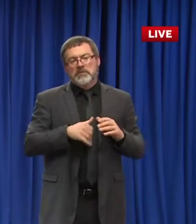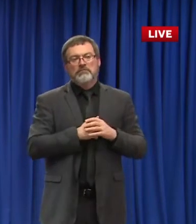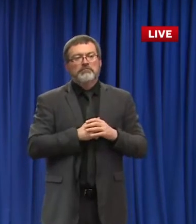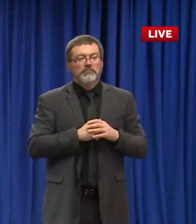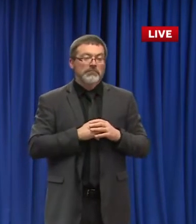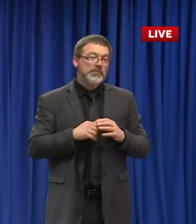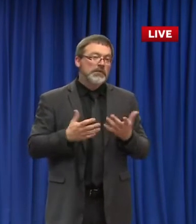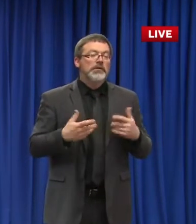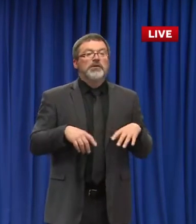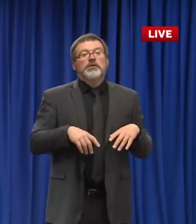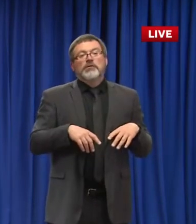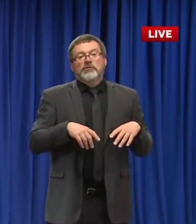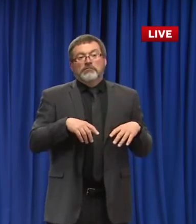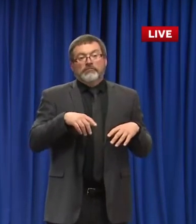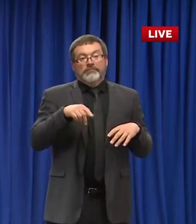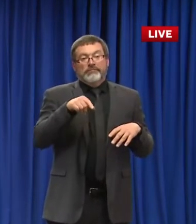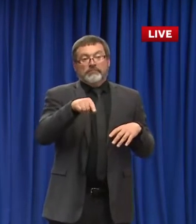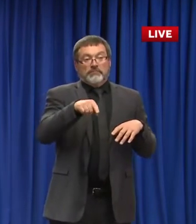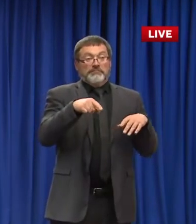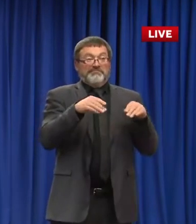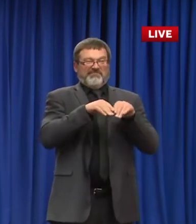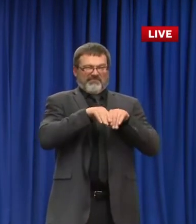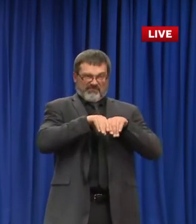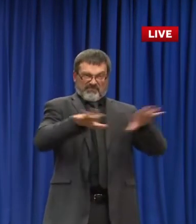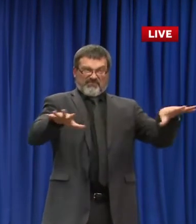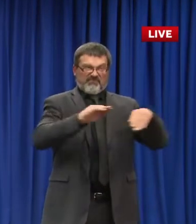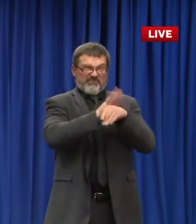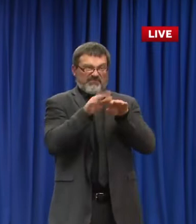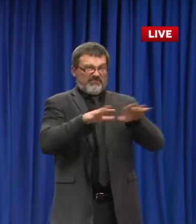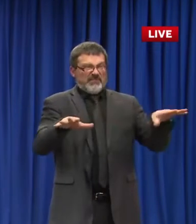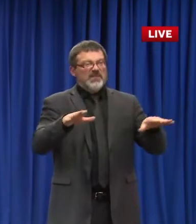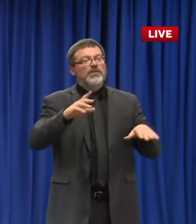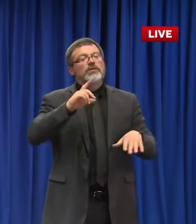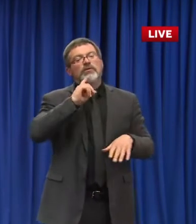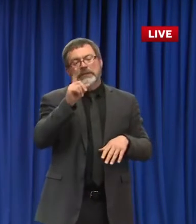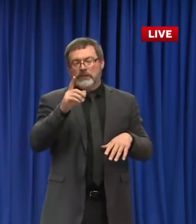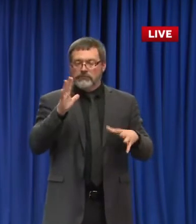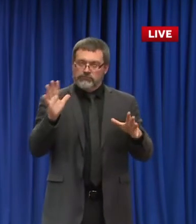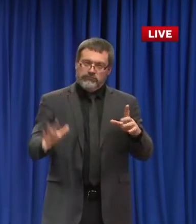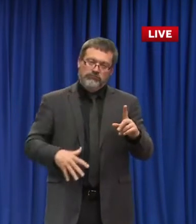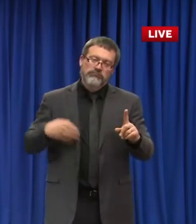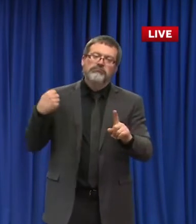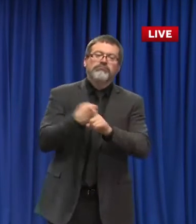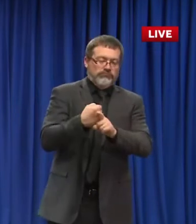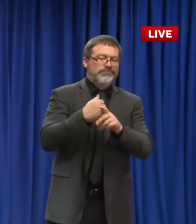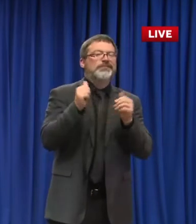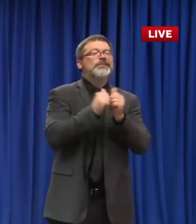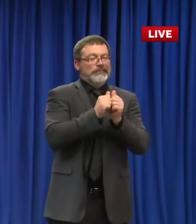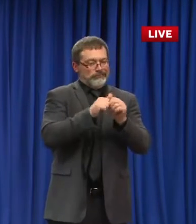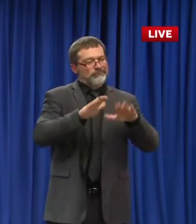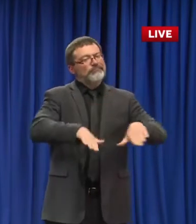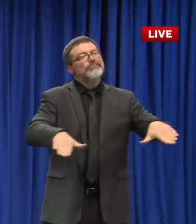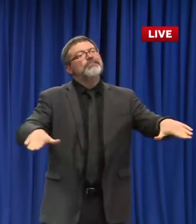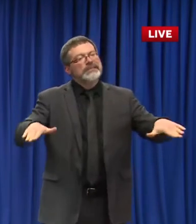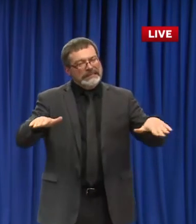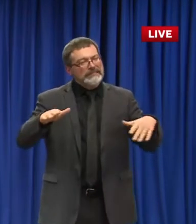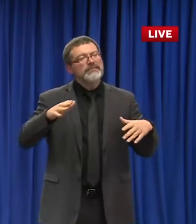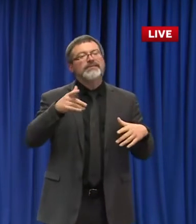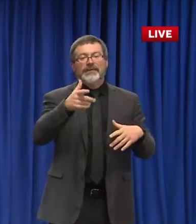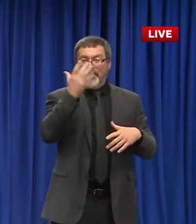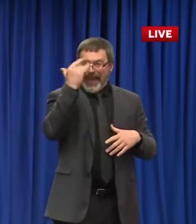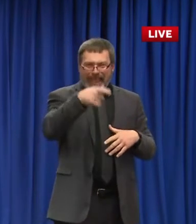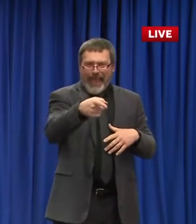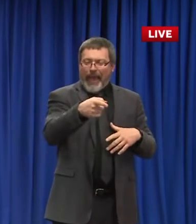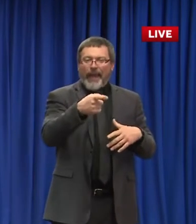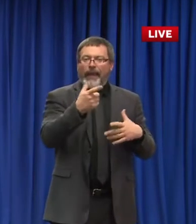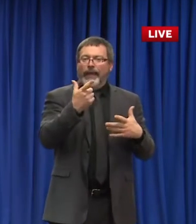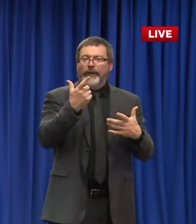WE ALSO KNOW THAT THE CRISIS HAS BEEN HARD ON KIDS IN OTHER WAYS AND THEY’VE HAD TO FOREGO IN PERSON SCHOOL WITH REMOTE LEARNING OFTEN PLAY DATES AND AND THE BIRTHDAYS THE THE